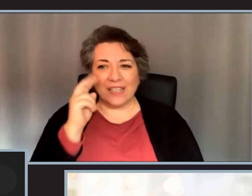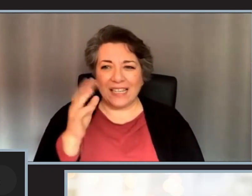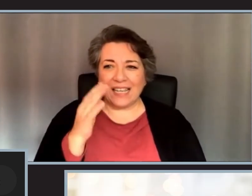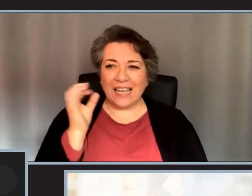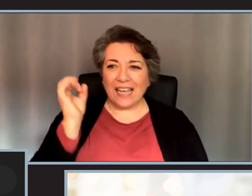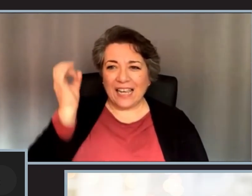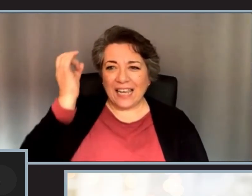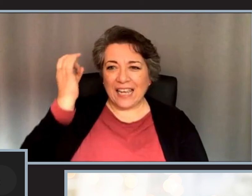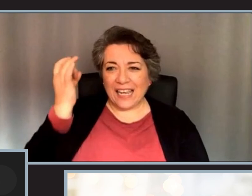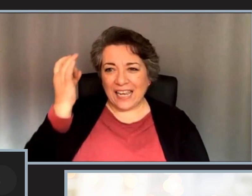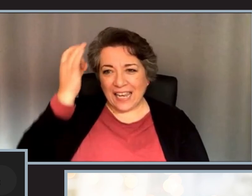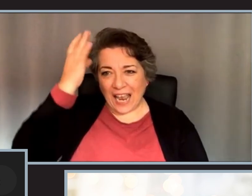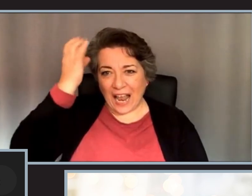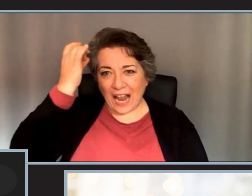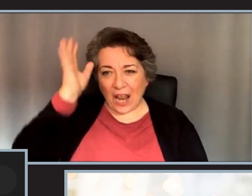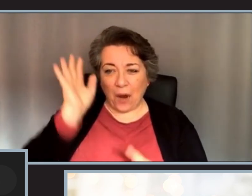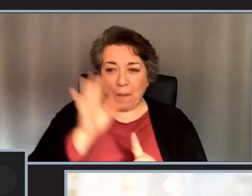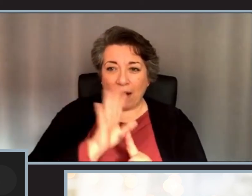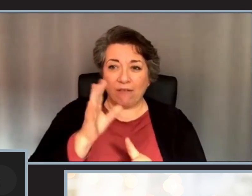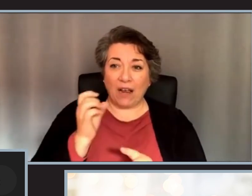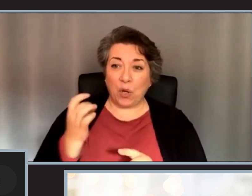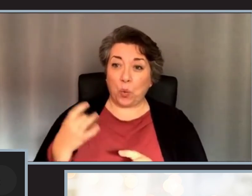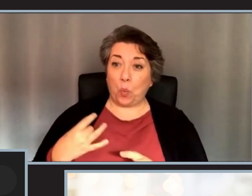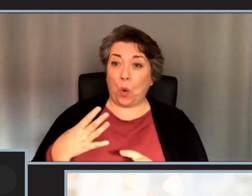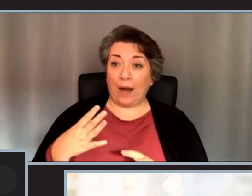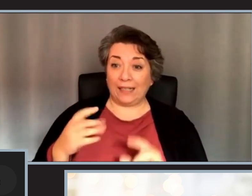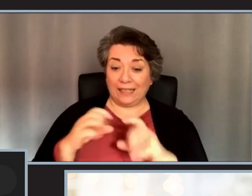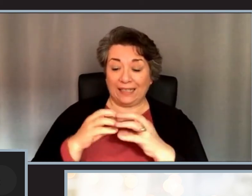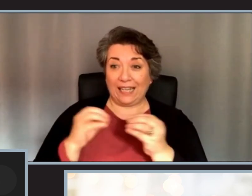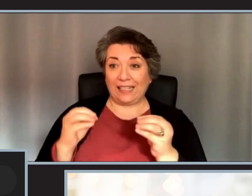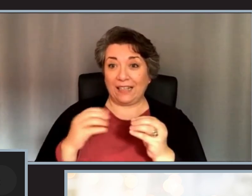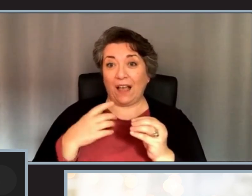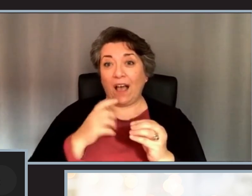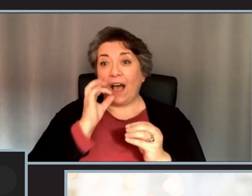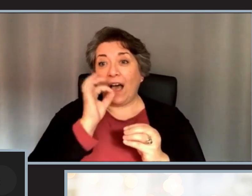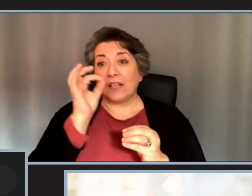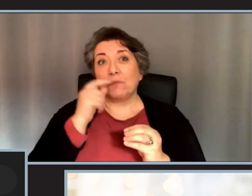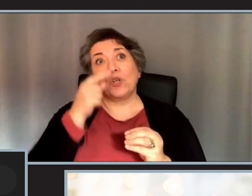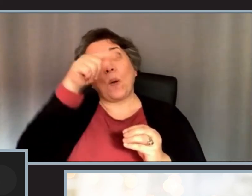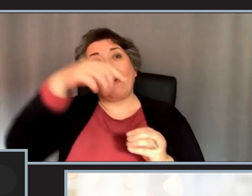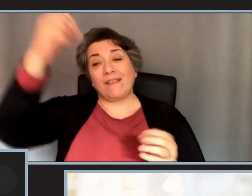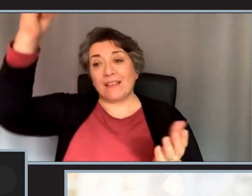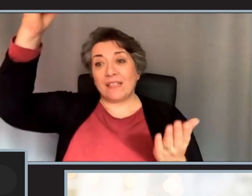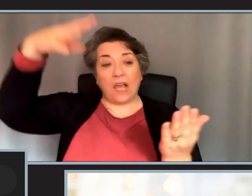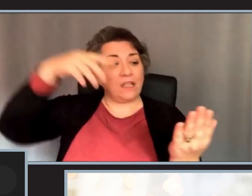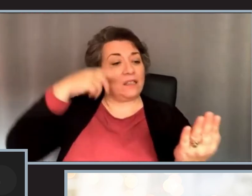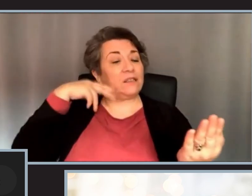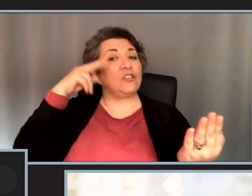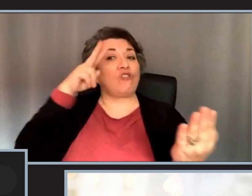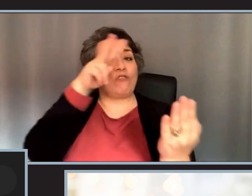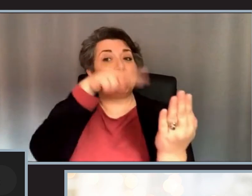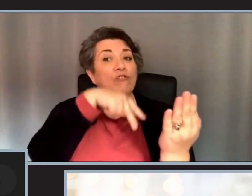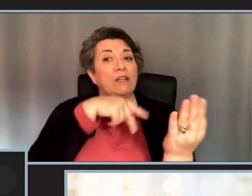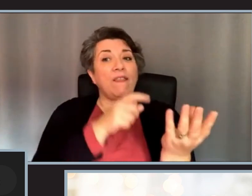text, put it on a mobile phone, ask them to go out in the middle of the day, on a sunny day and try to read the text on their phone.